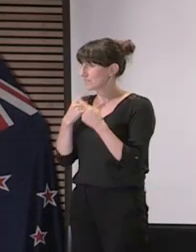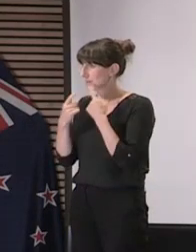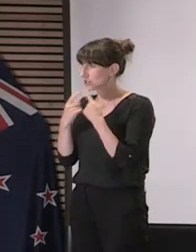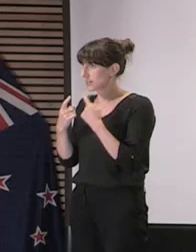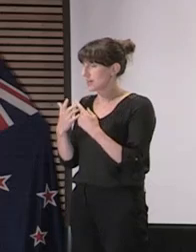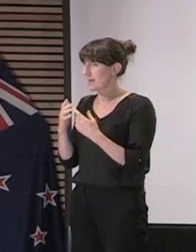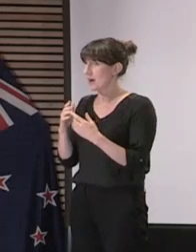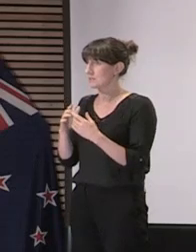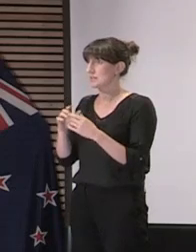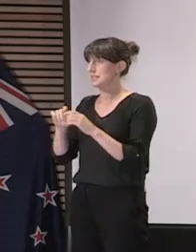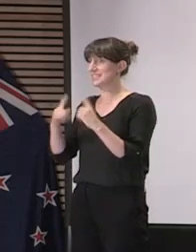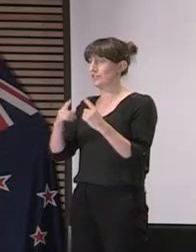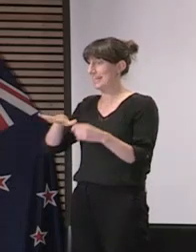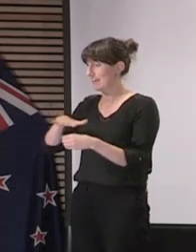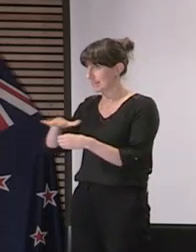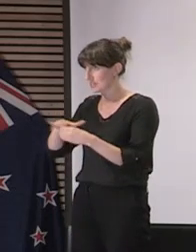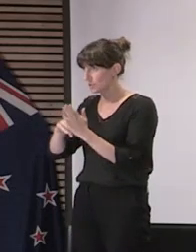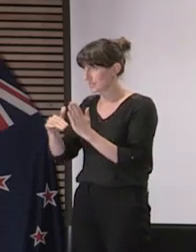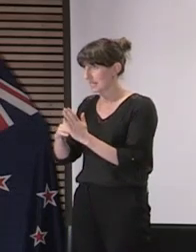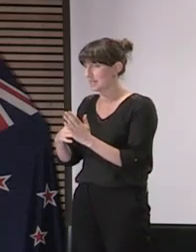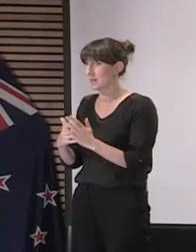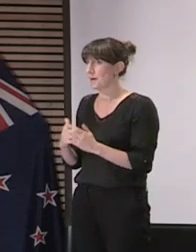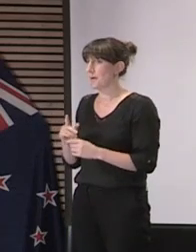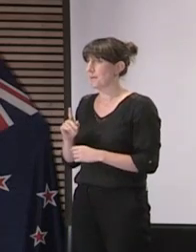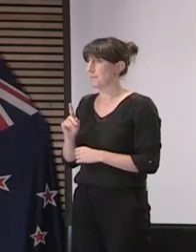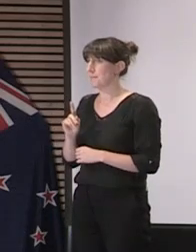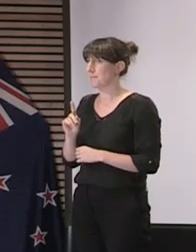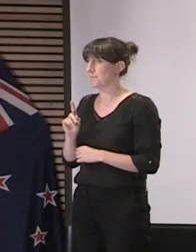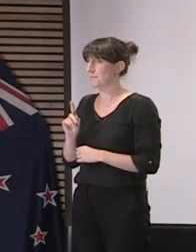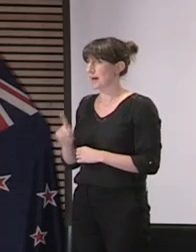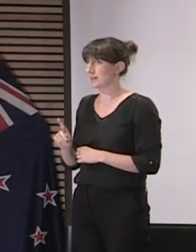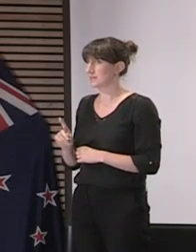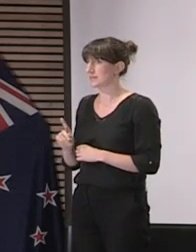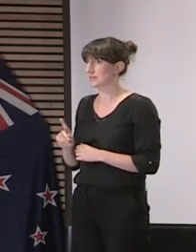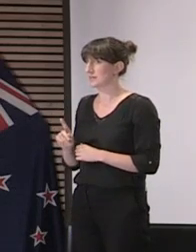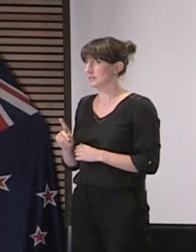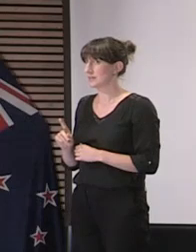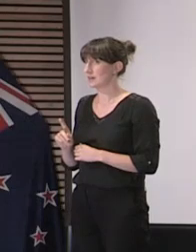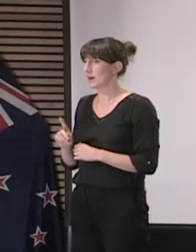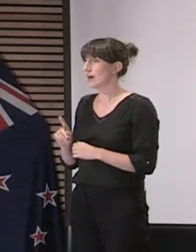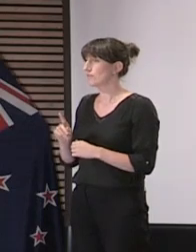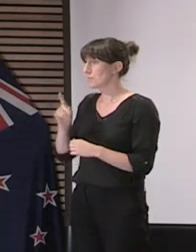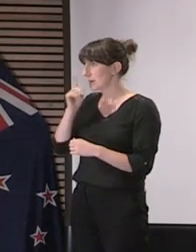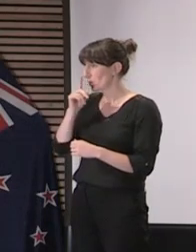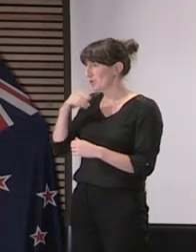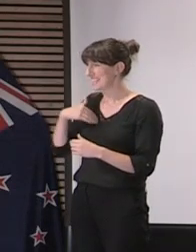which parts of the country or how broad that definition is. My sense would be the fact